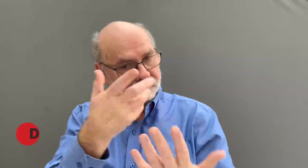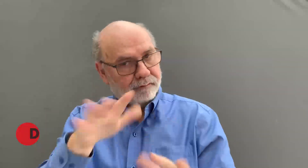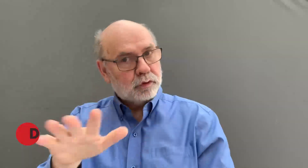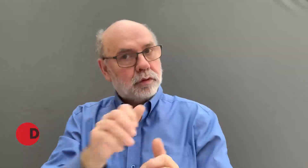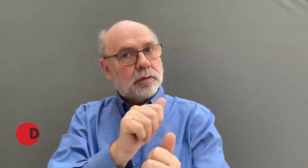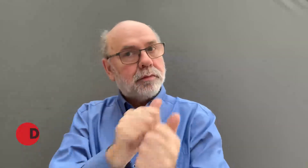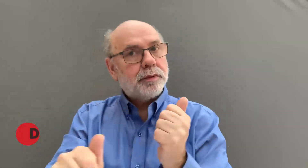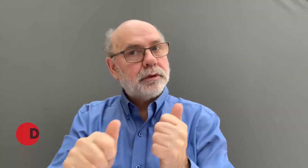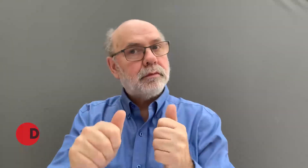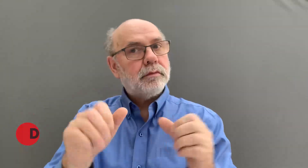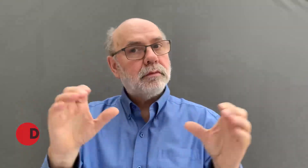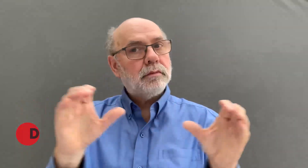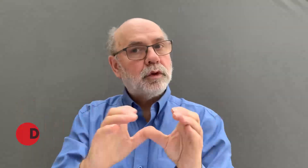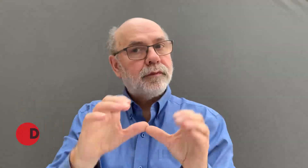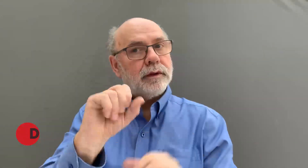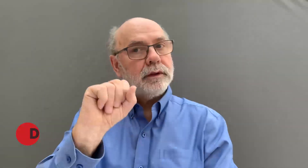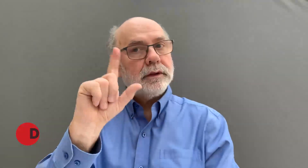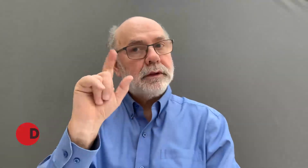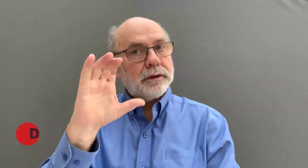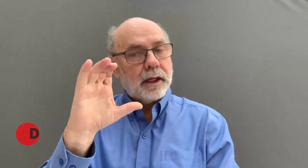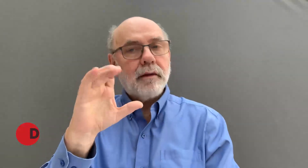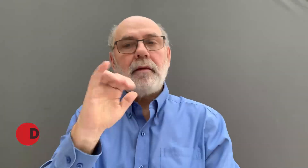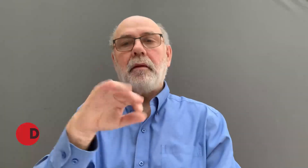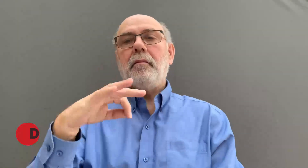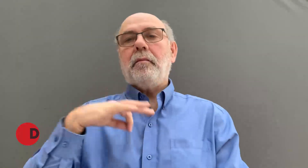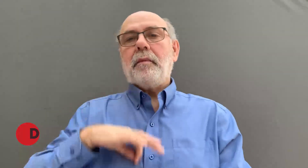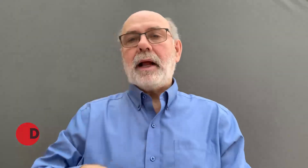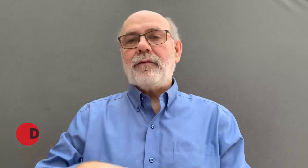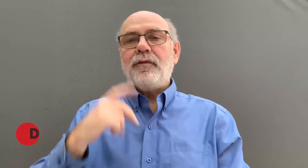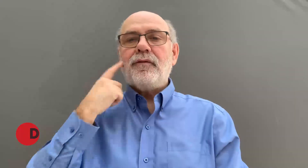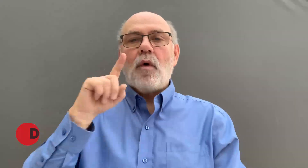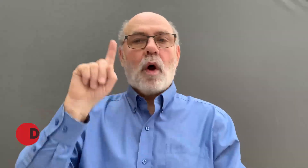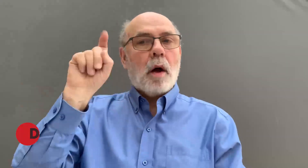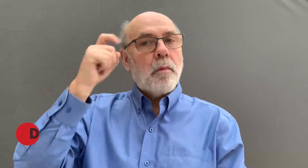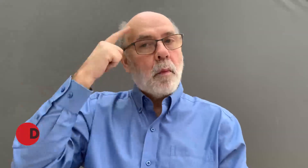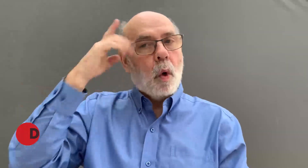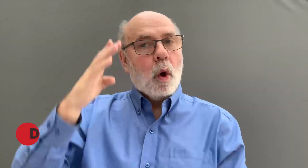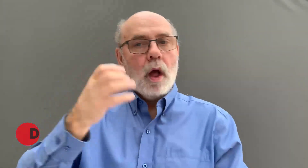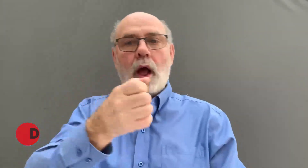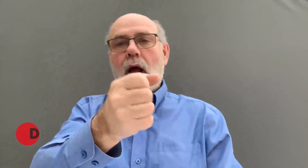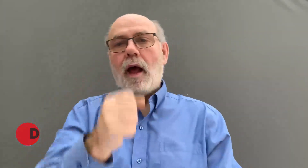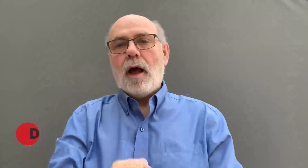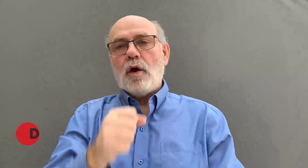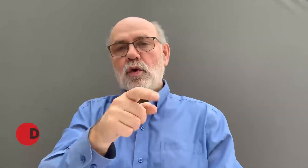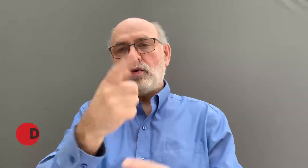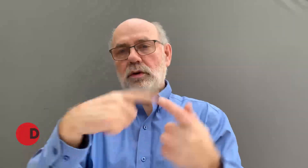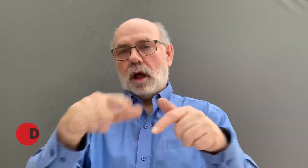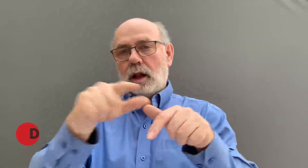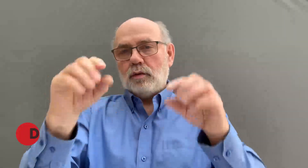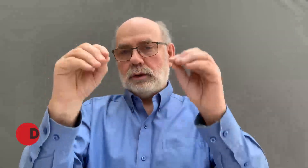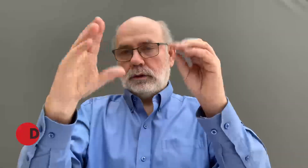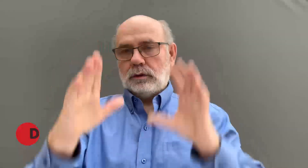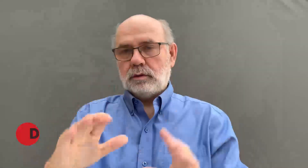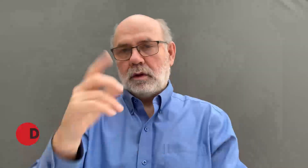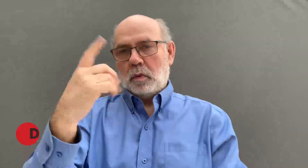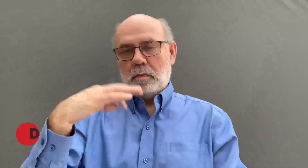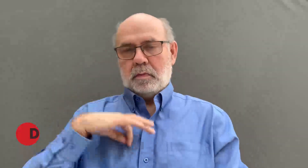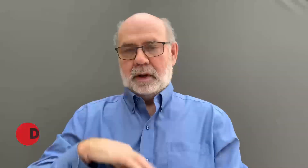see that they have passed certification through SLIC and could benefit when employers hire them.